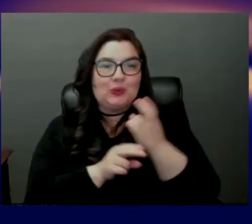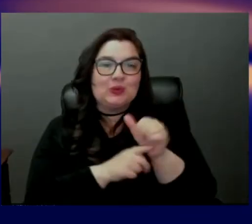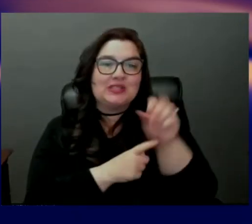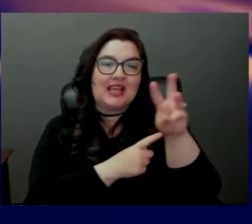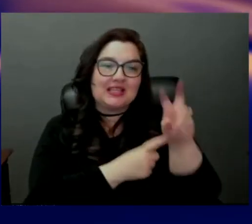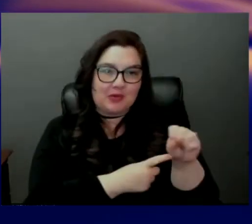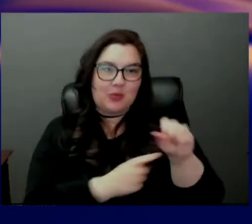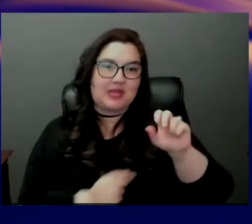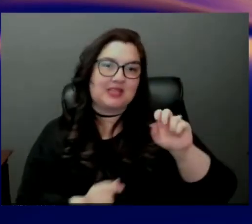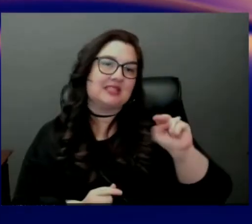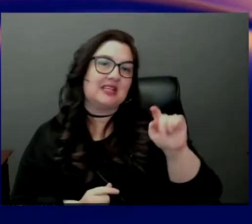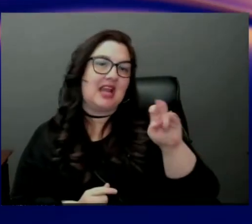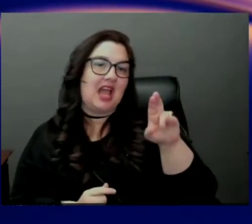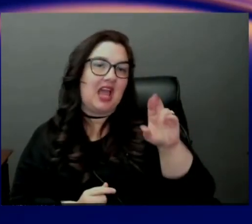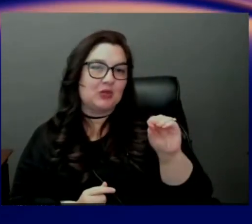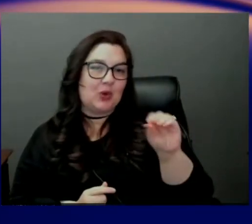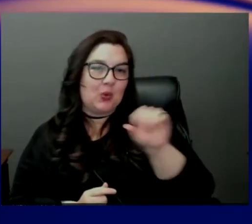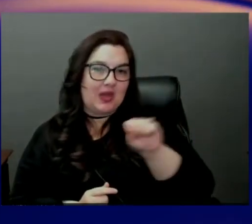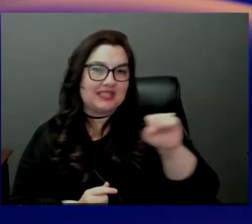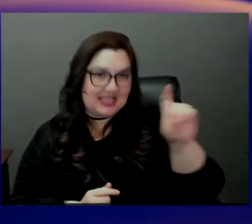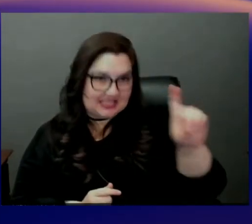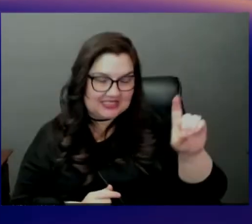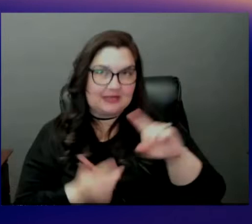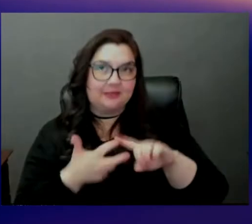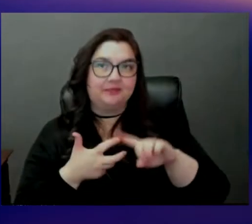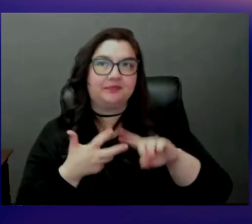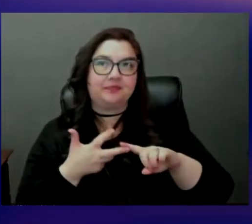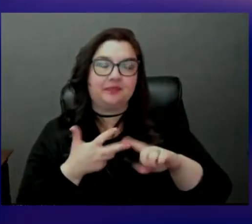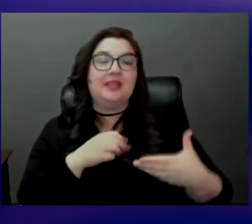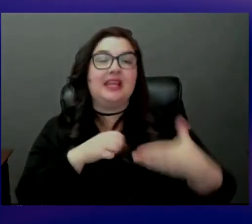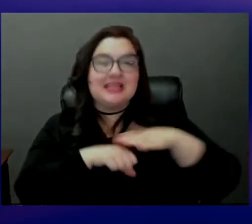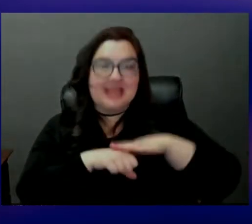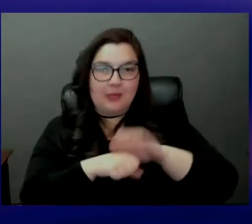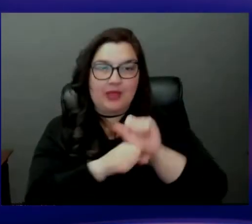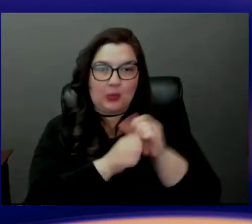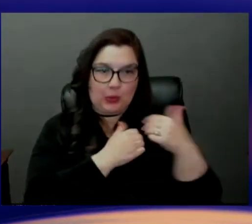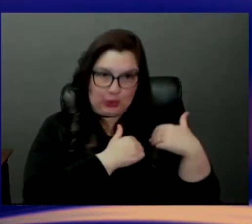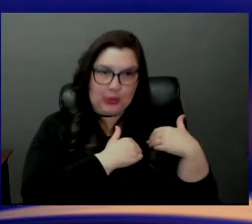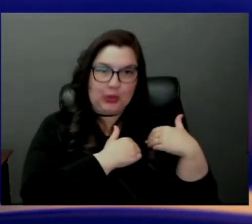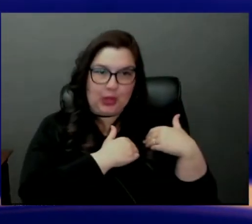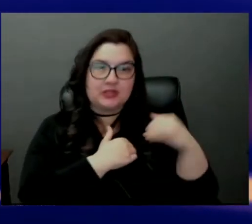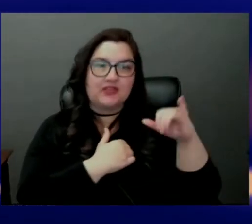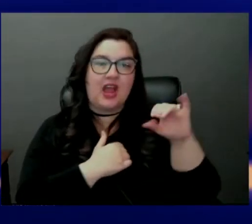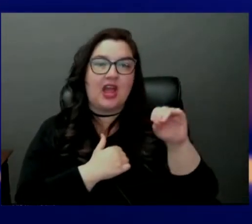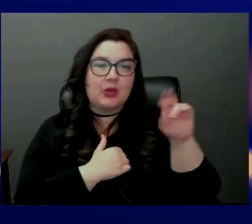and then enabling workloads that need higher speed IO, both for general purpose networking capability,